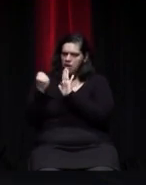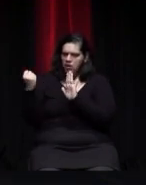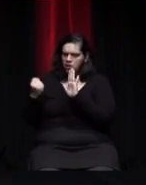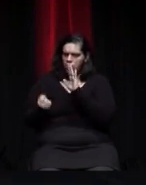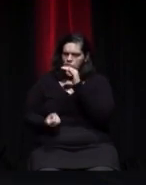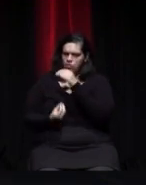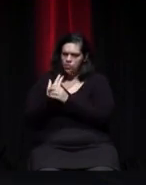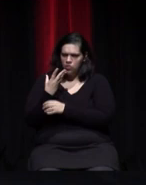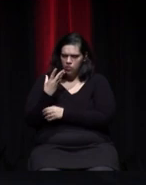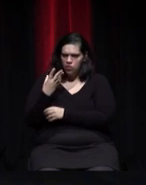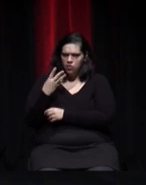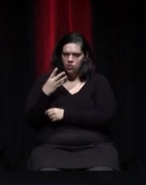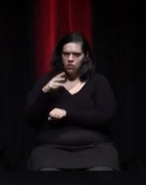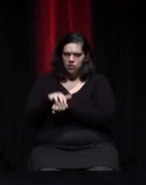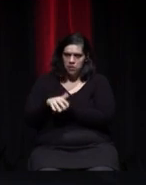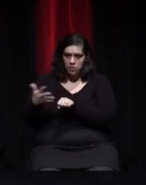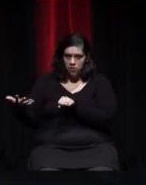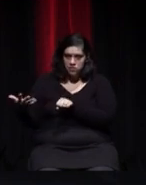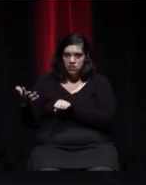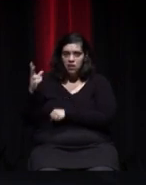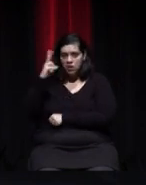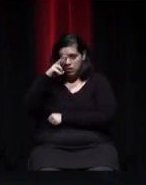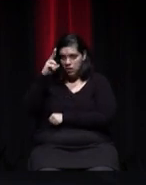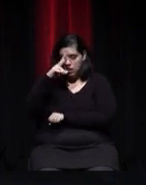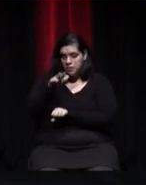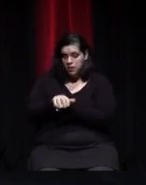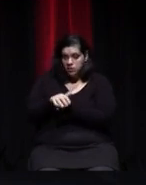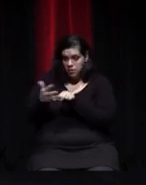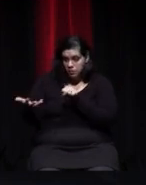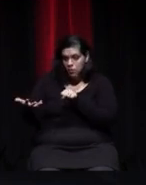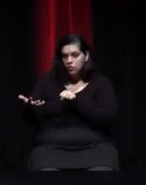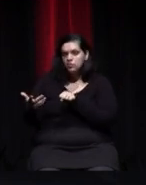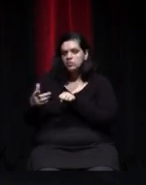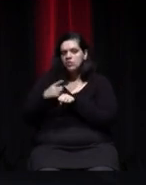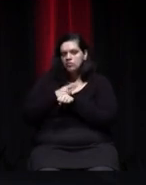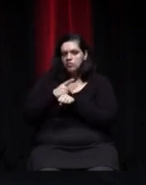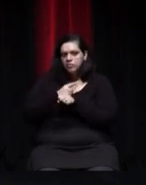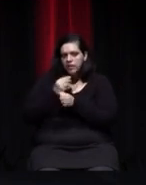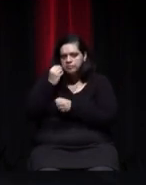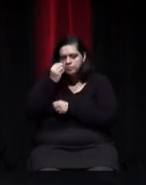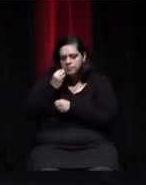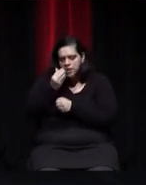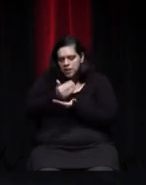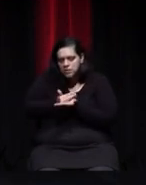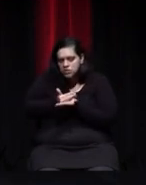just to remind that democracy is an experience at its earliest stage and, therefore, is very fragile.